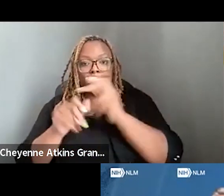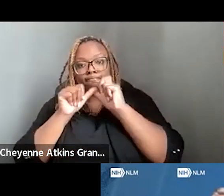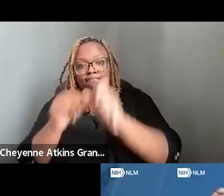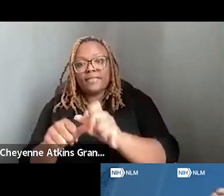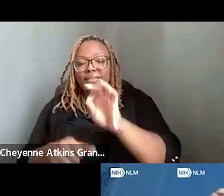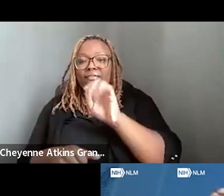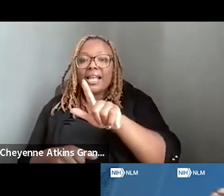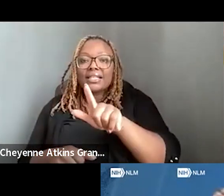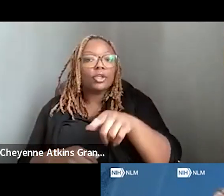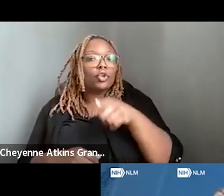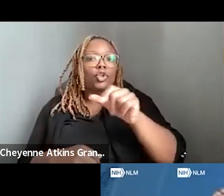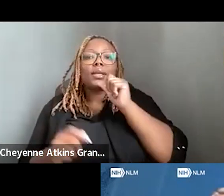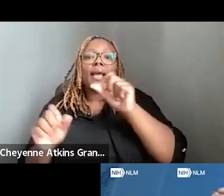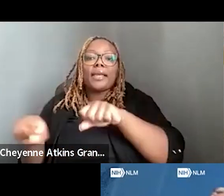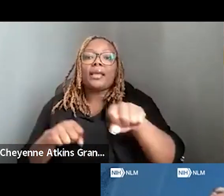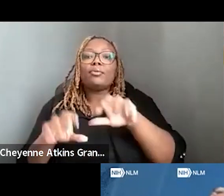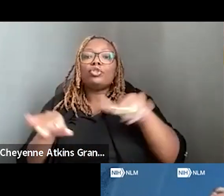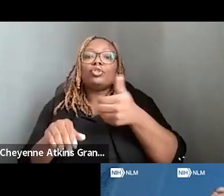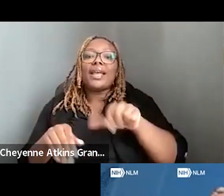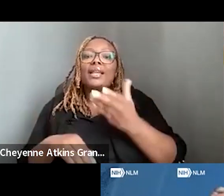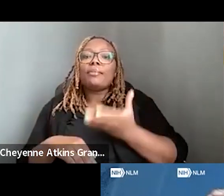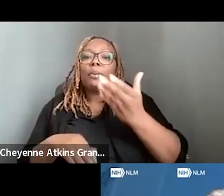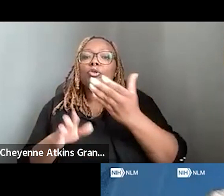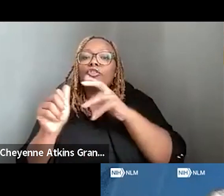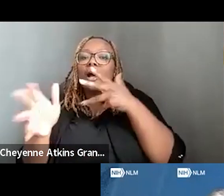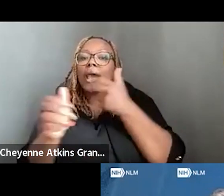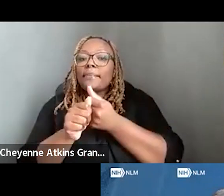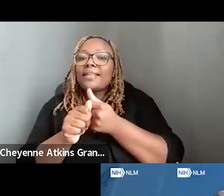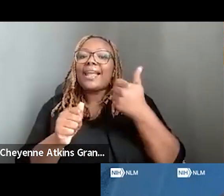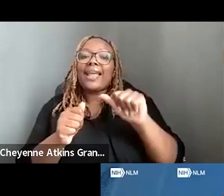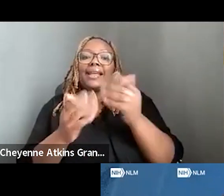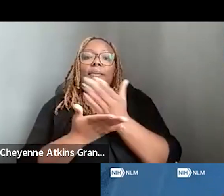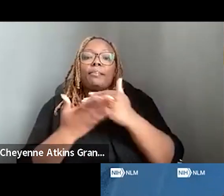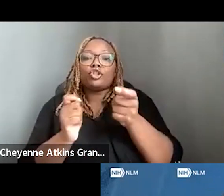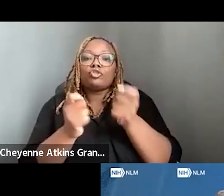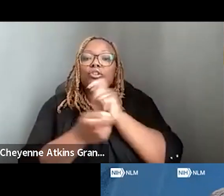You will not be able to do any sort of proposal file update or budget revisions after September 29th.